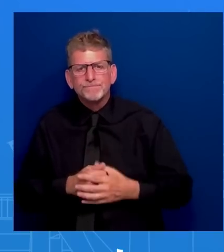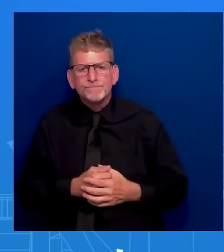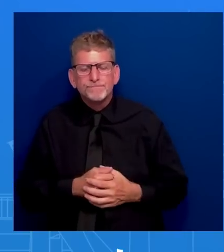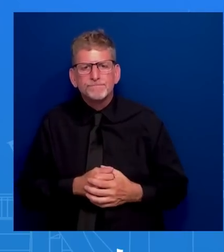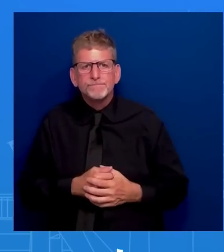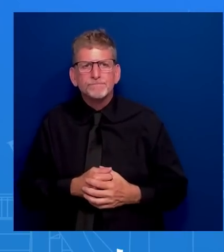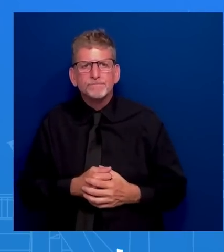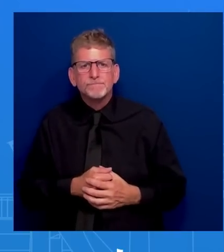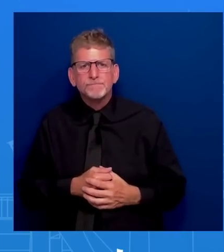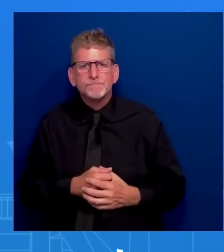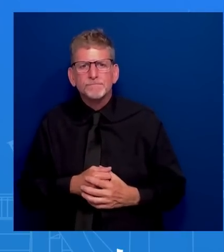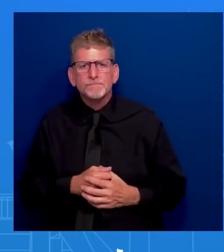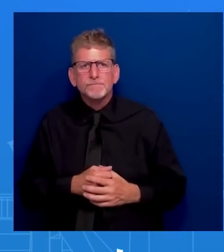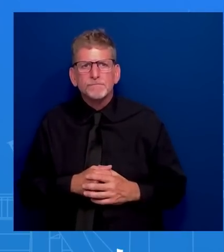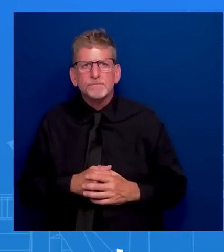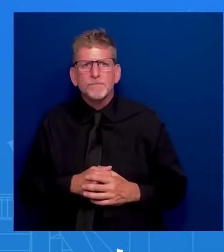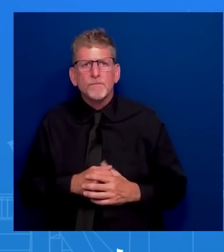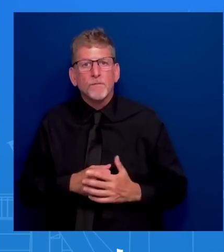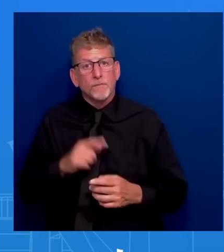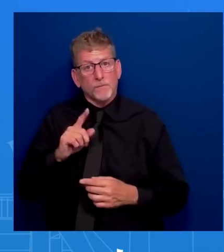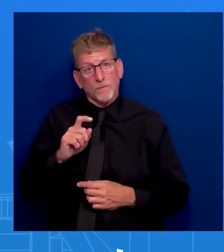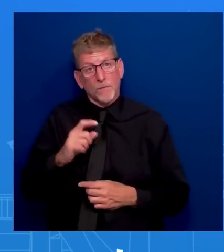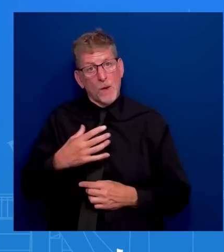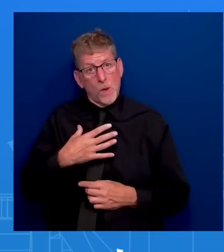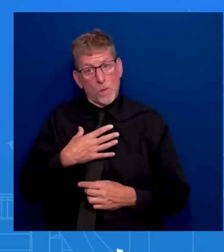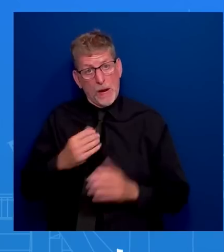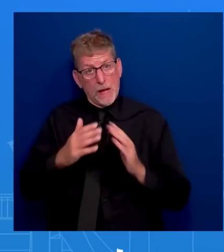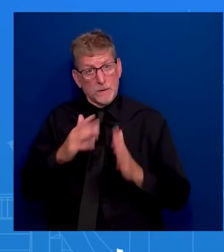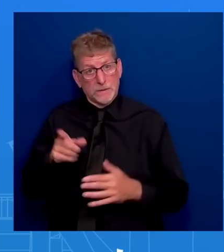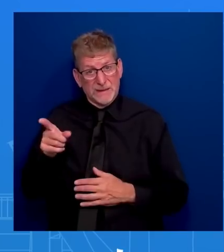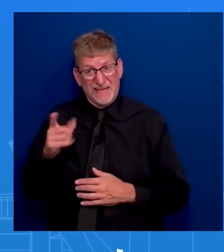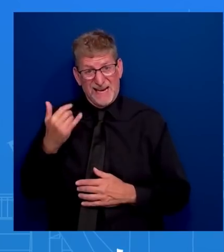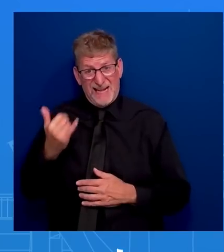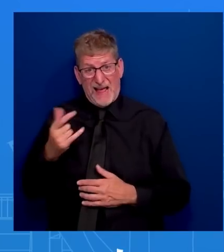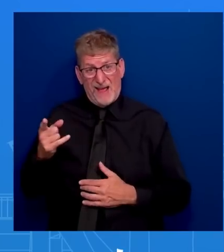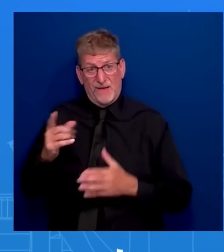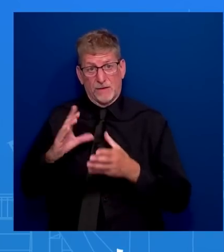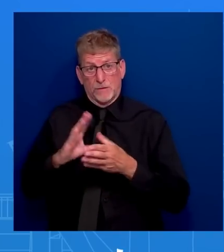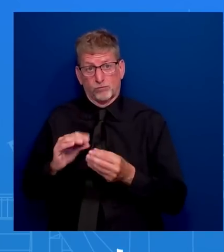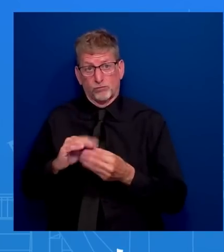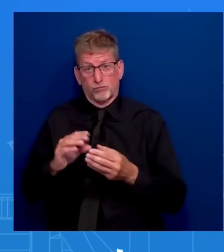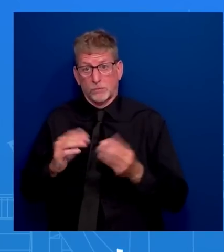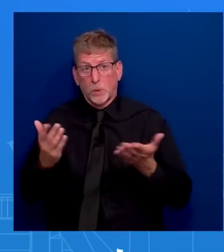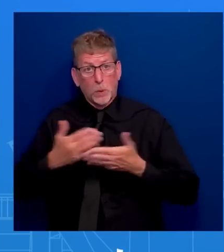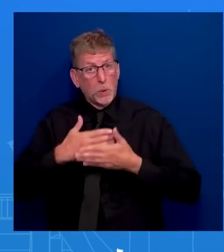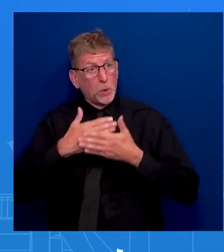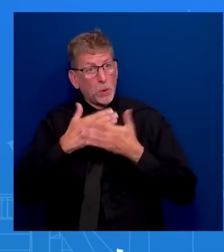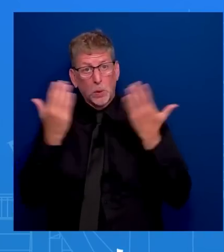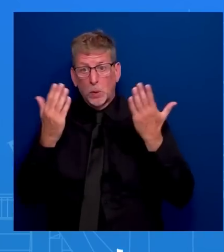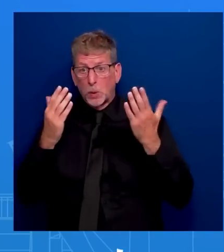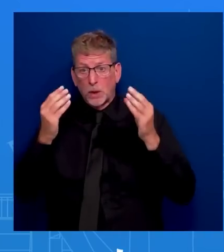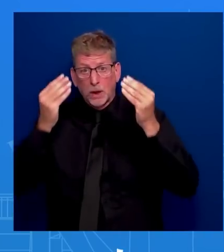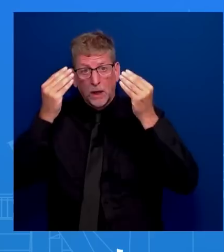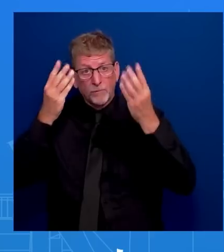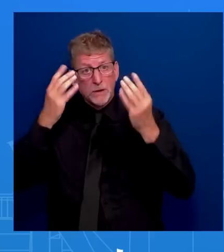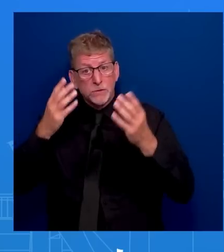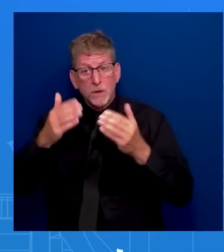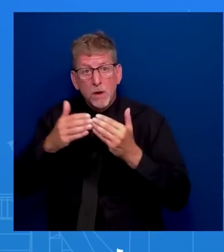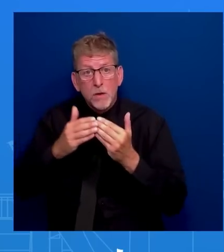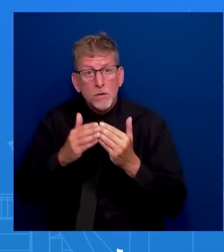as this investigation continues, given the accusations around any sort of partisanship impacting the investigation? I guess, the question --